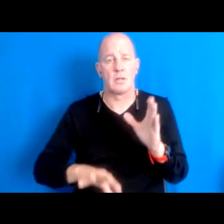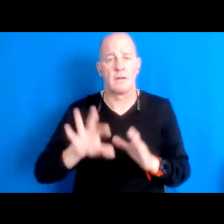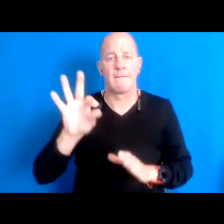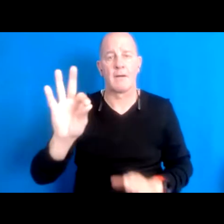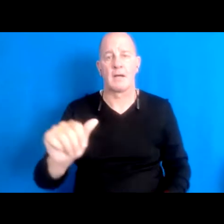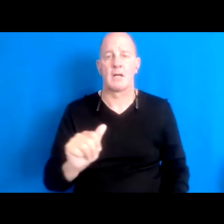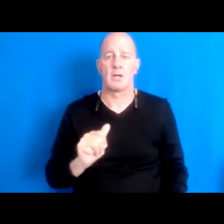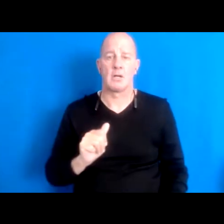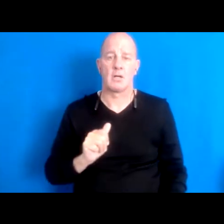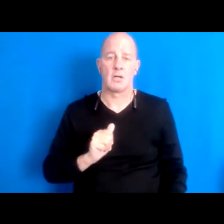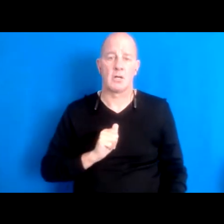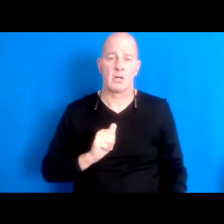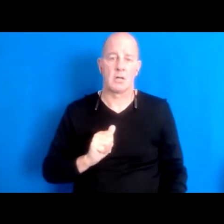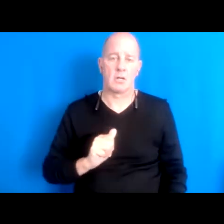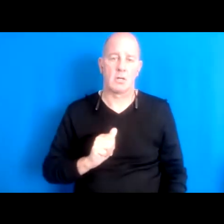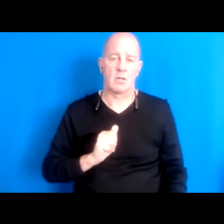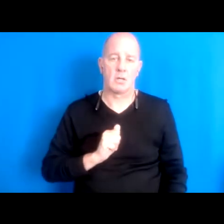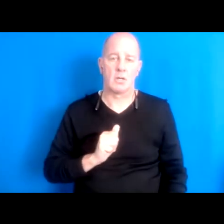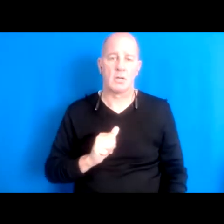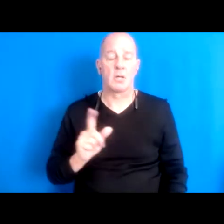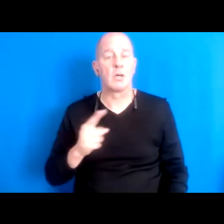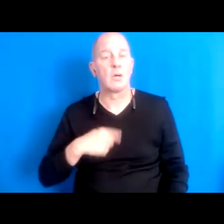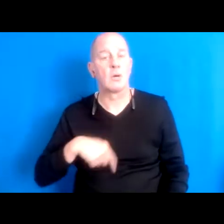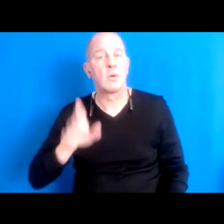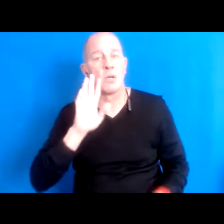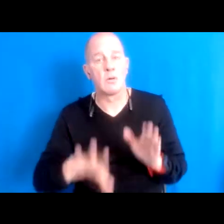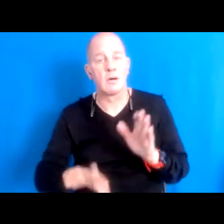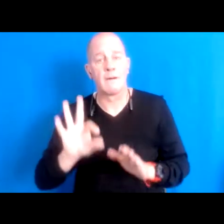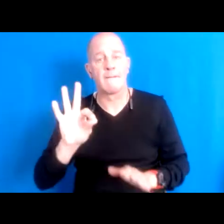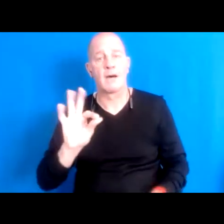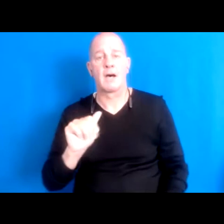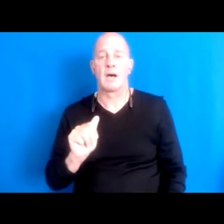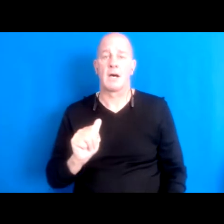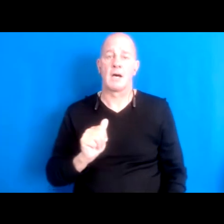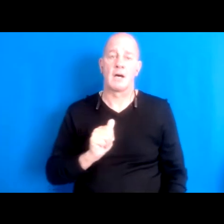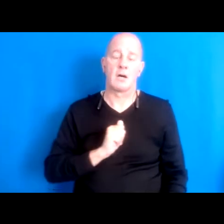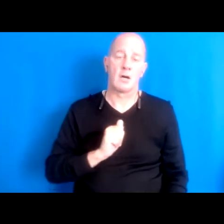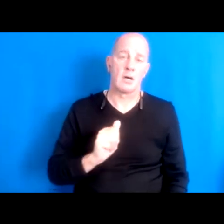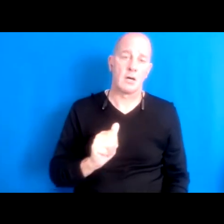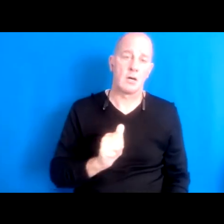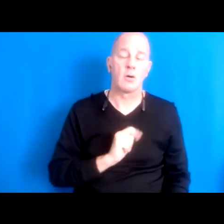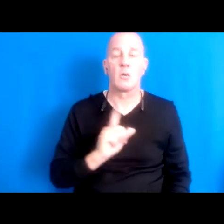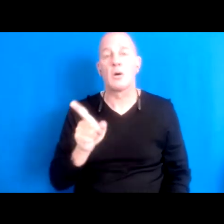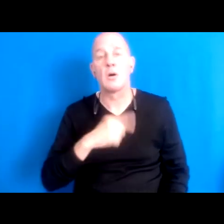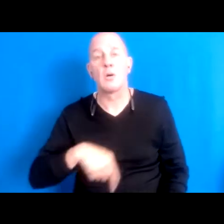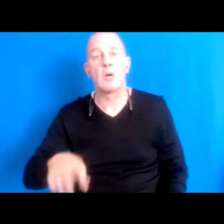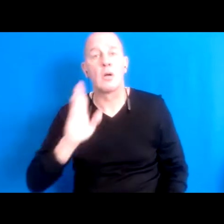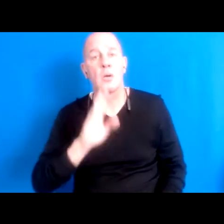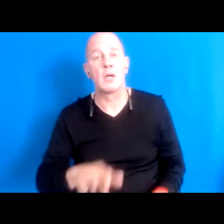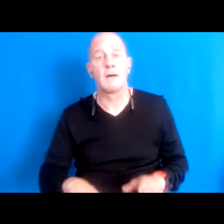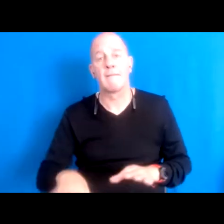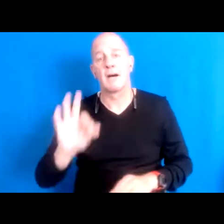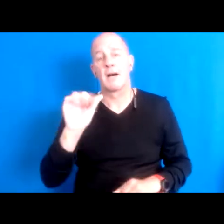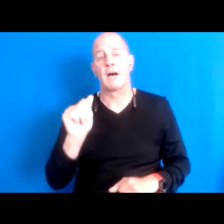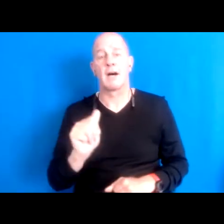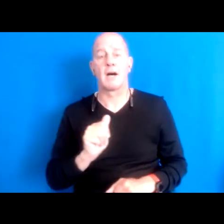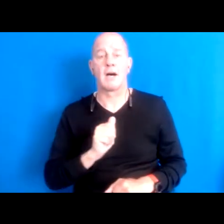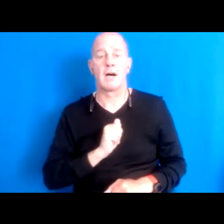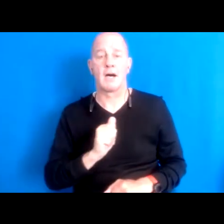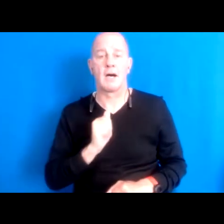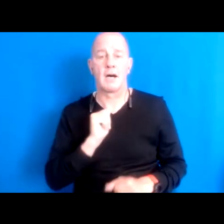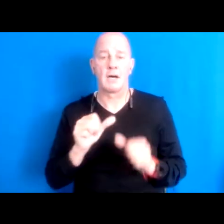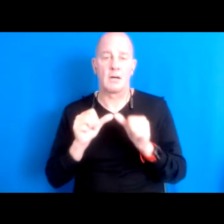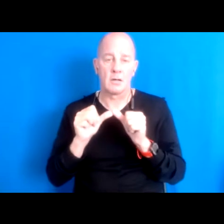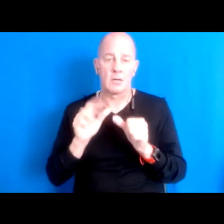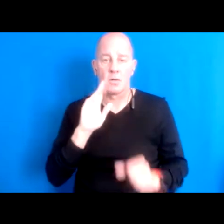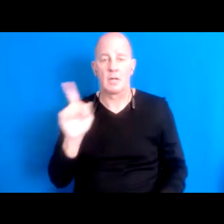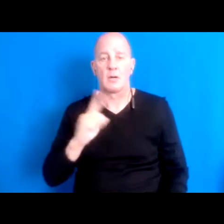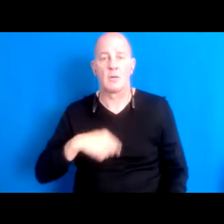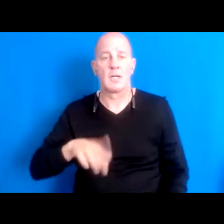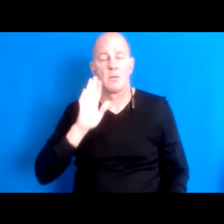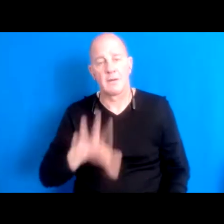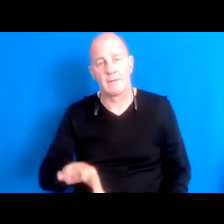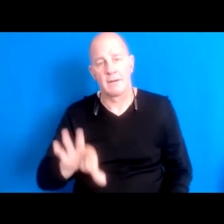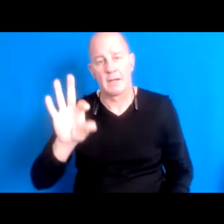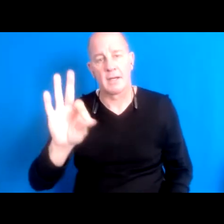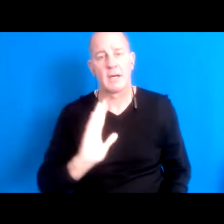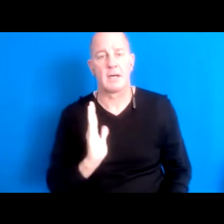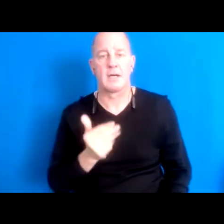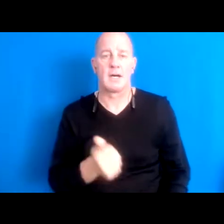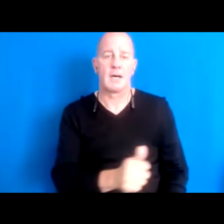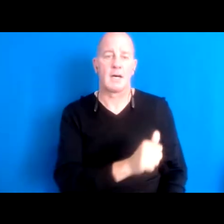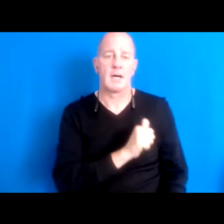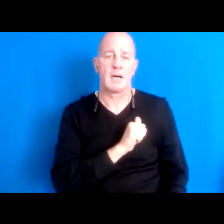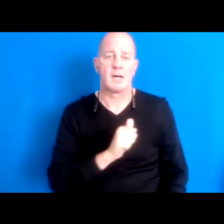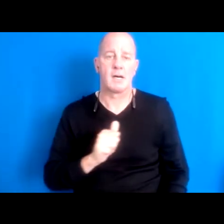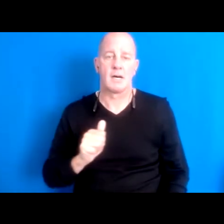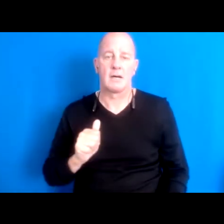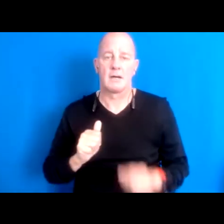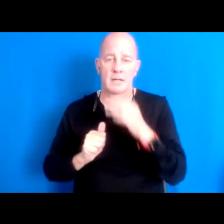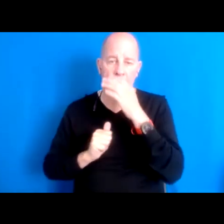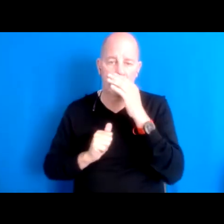16:16:26 where we source, our say where we source, our say where we source, our say where